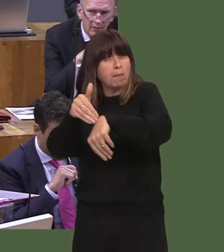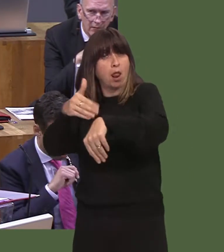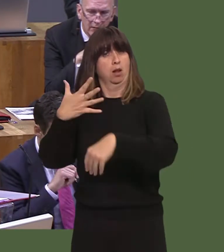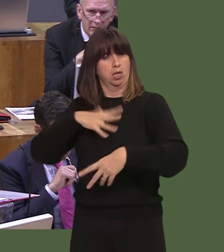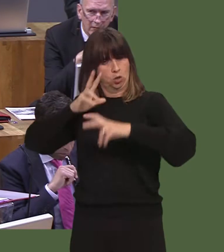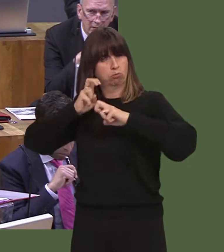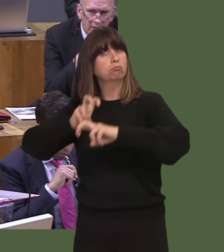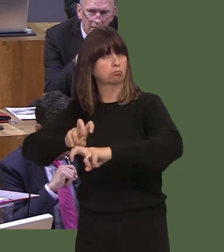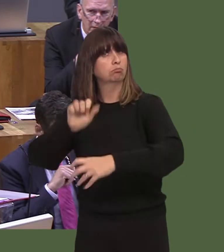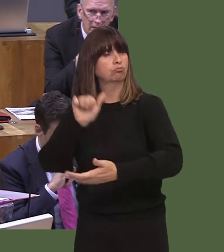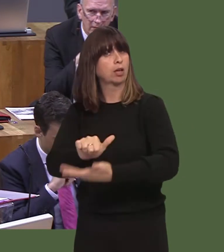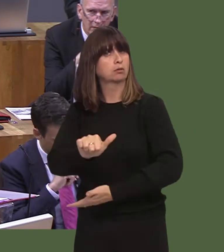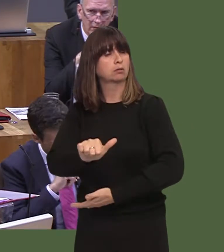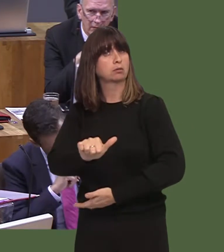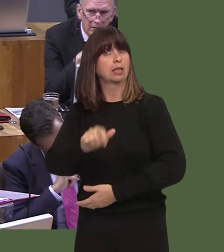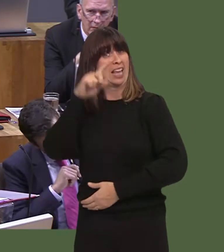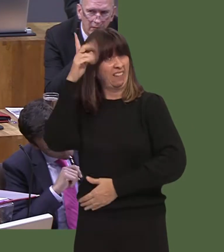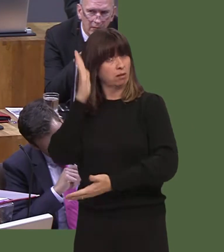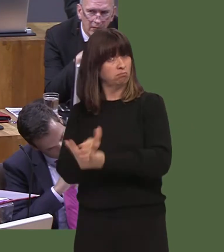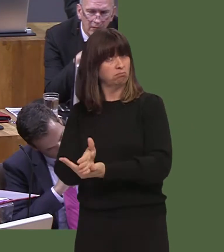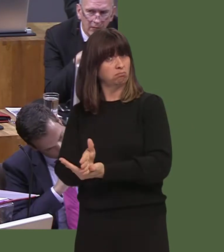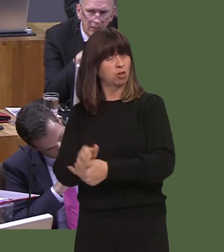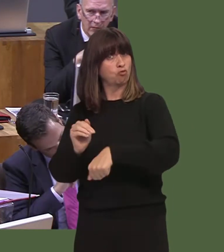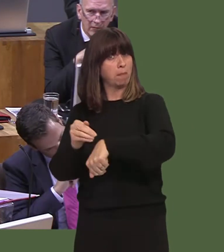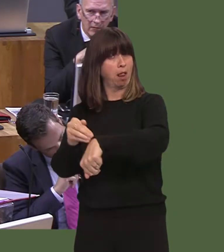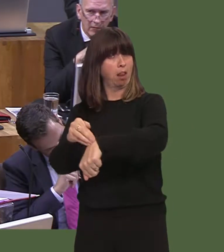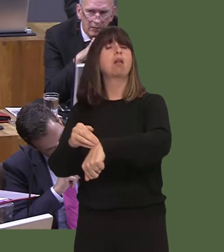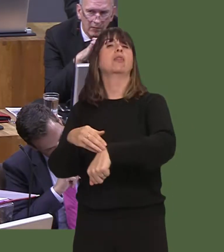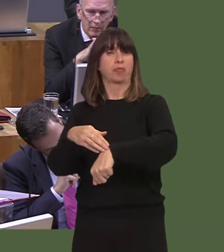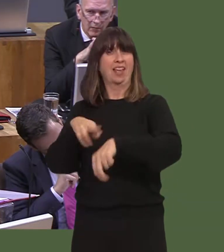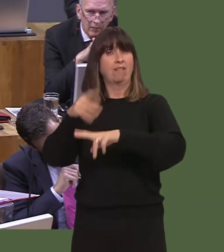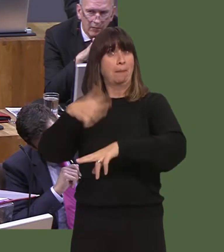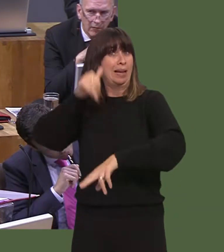there, and, if there is, of course, then further action may need to be taken.